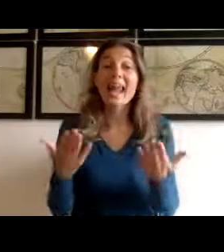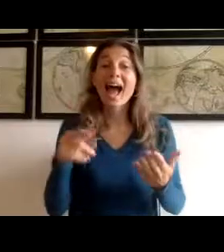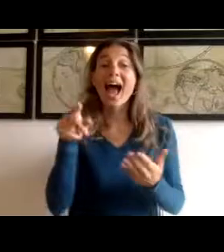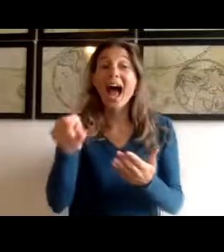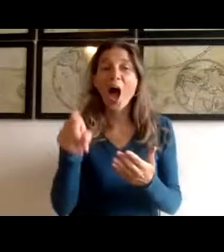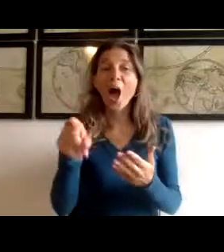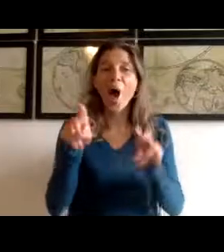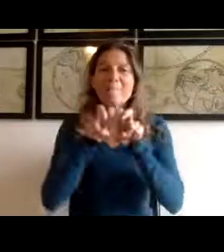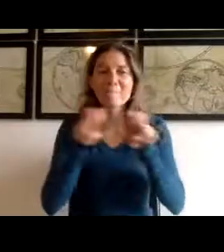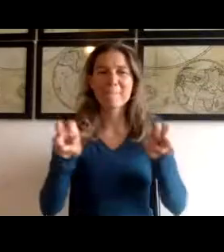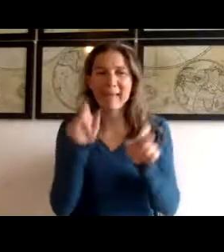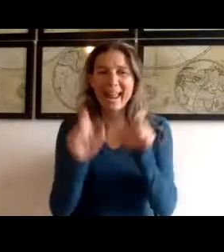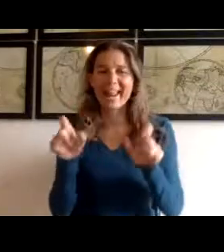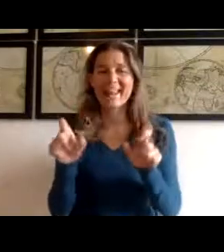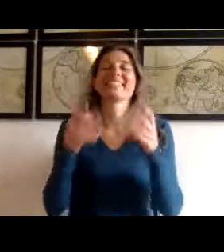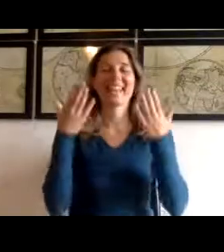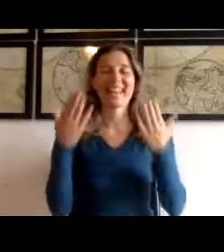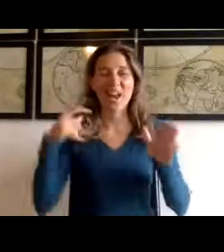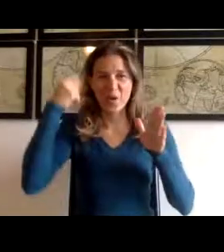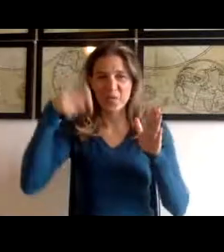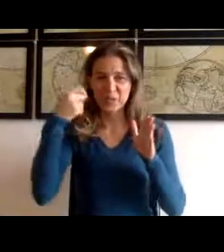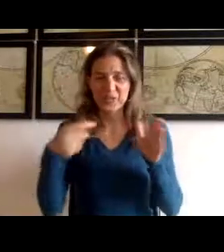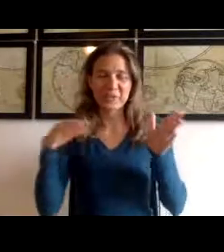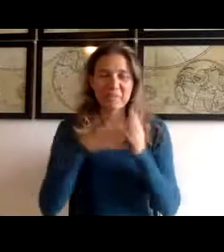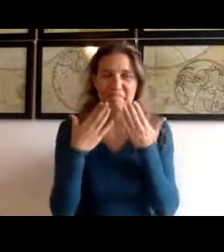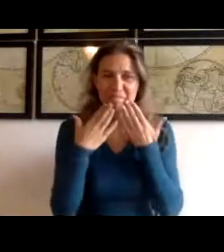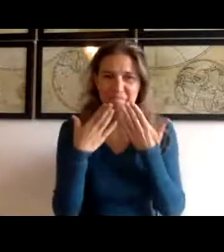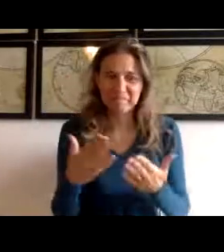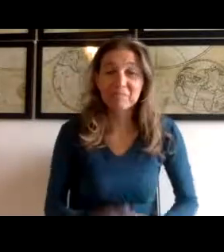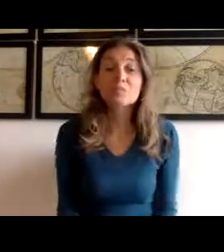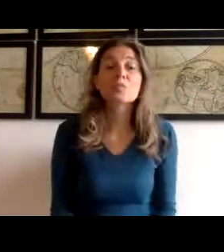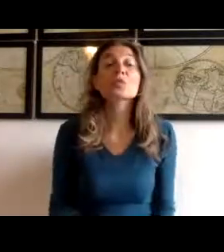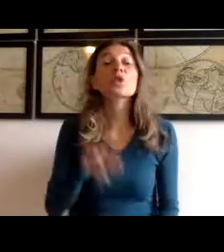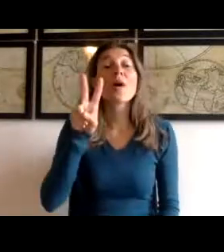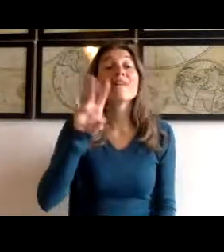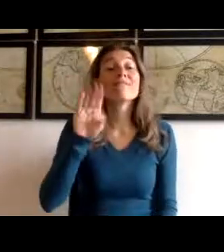I hope they are alert. I'll start with you, Vibhu. Somebody asked...